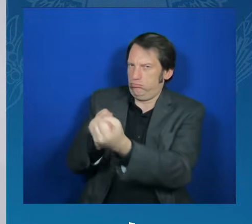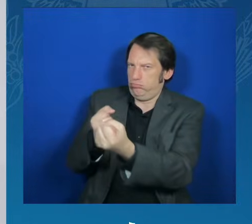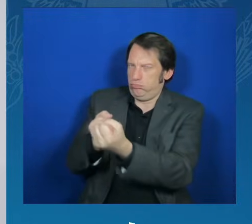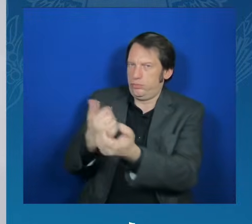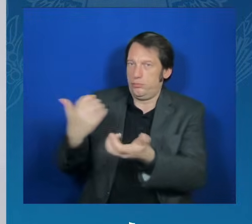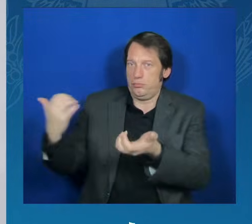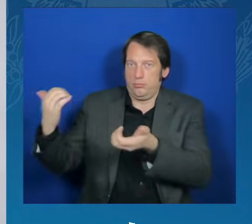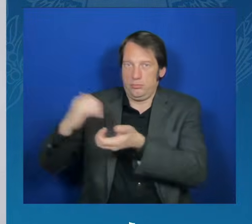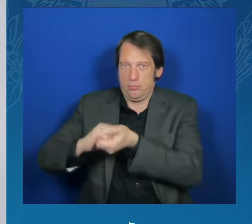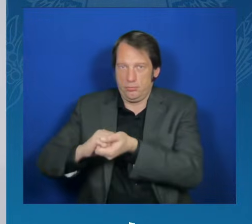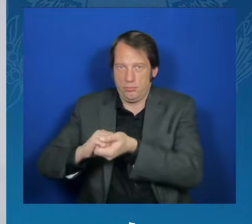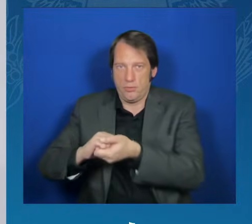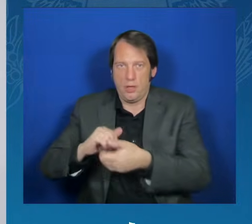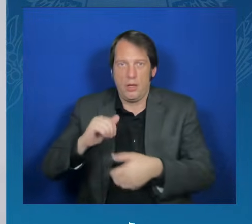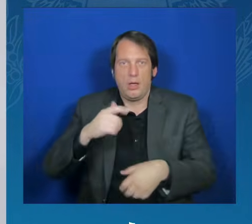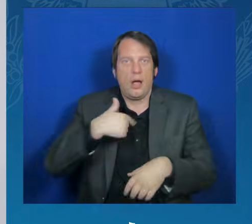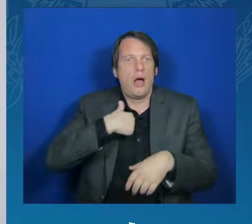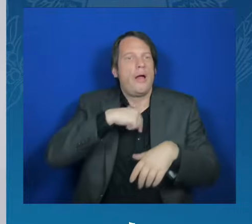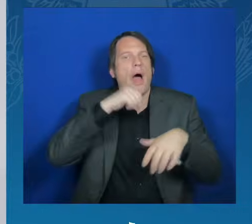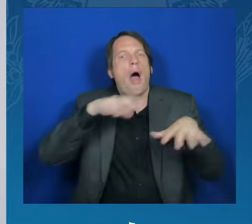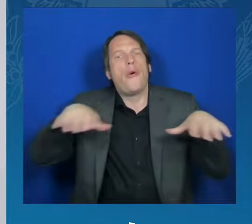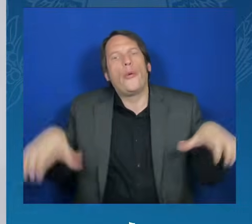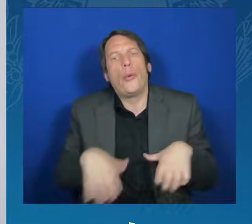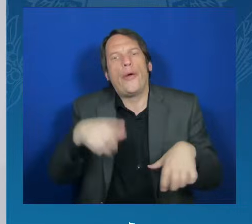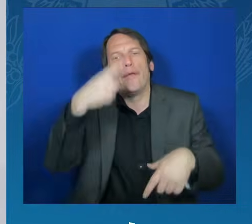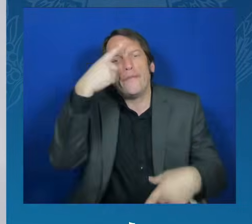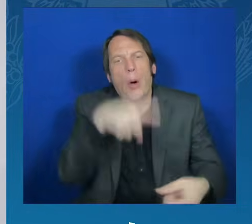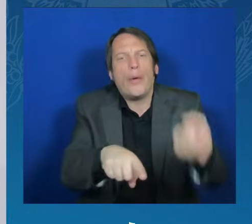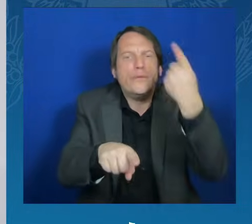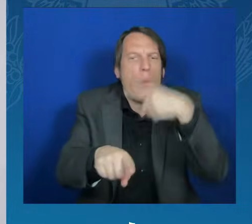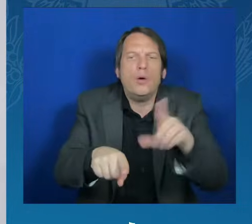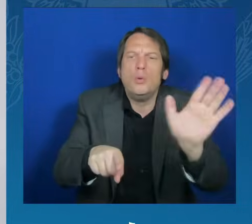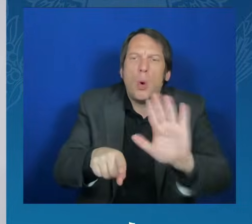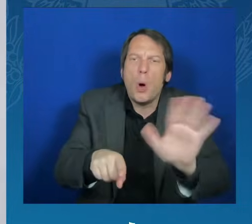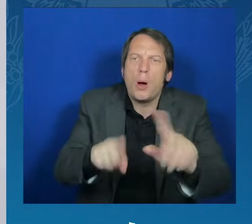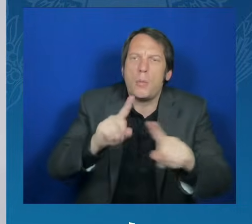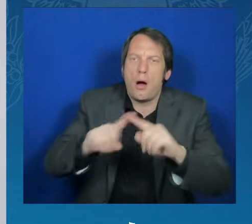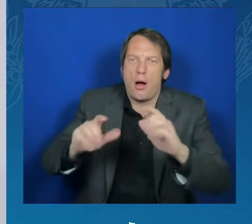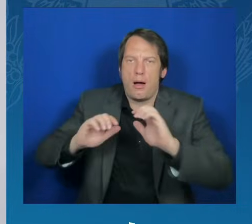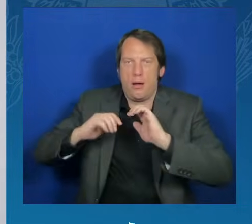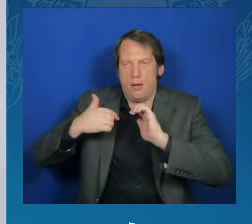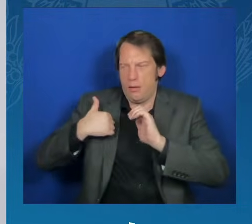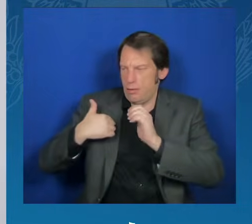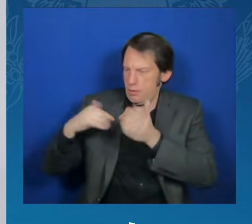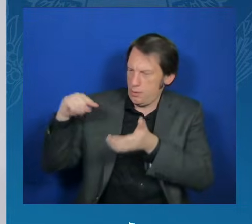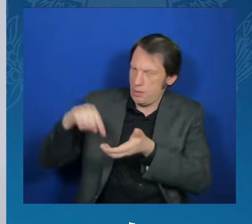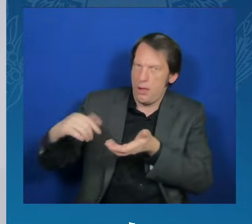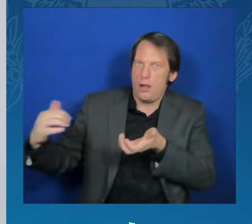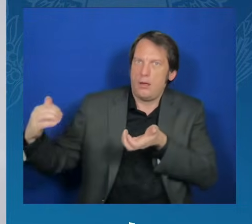but what we do with the continent and its leaders. When I was there, I was in -- at Ghana, for example,